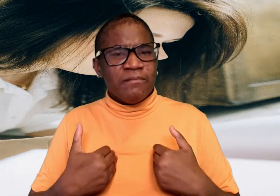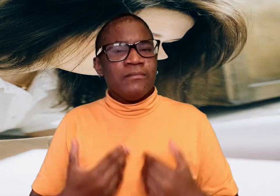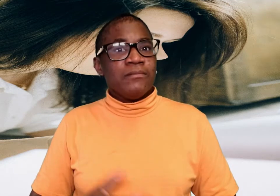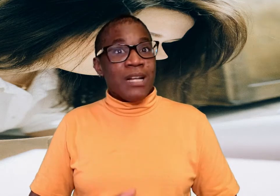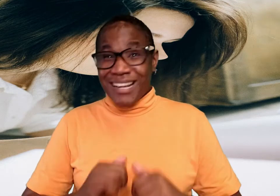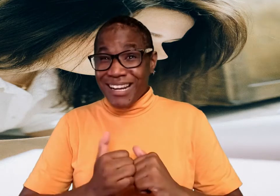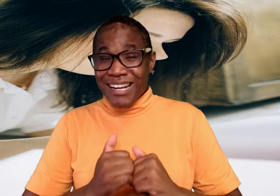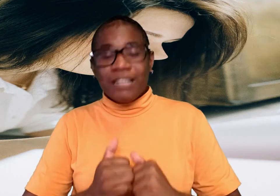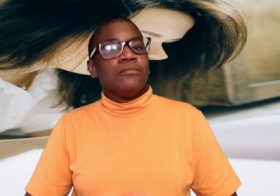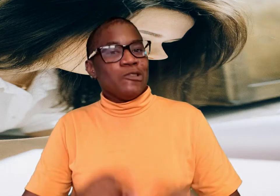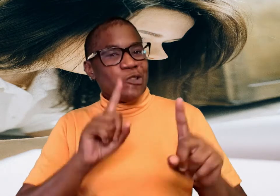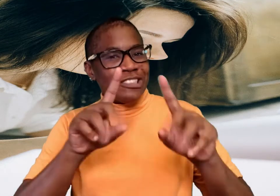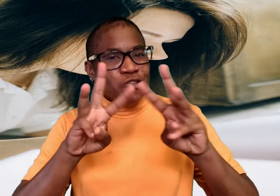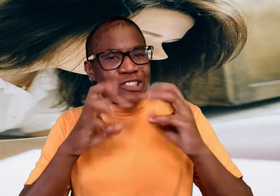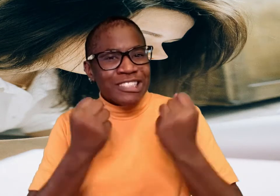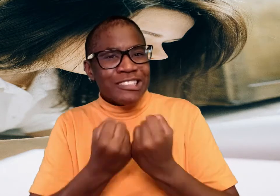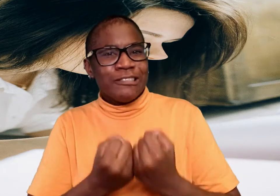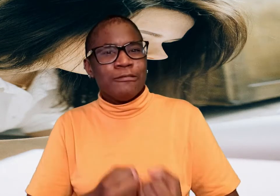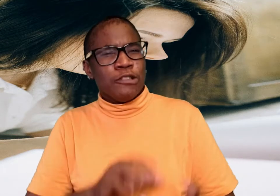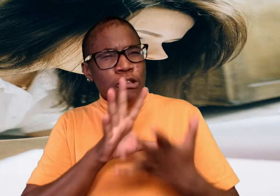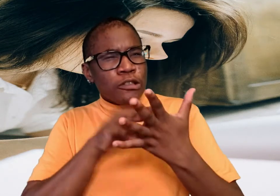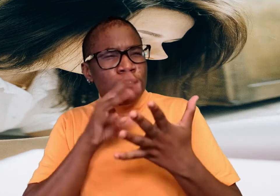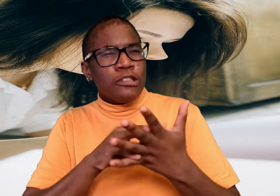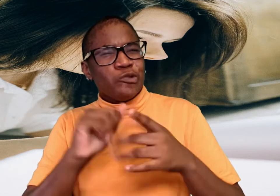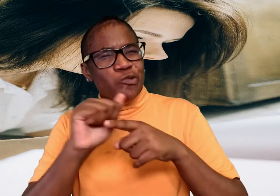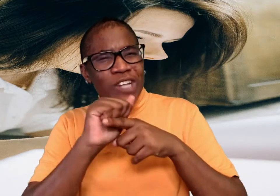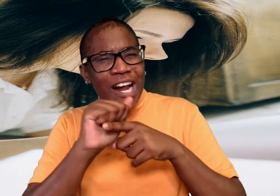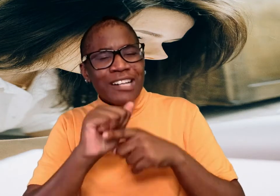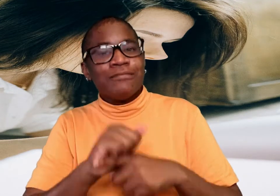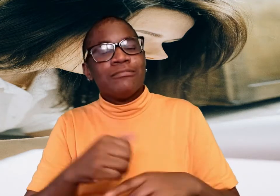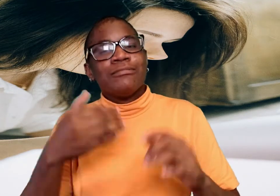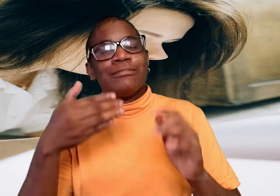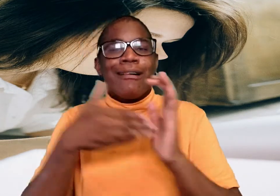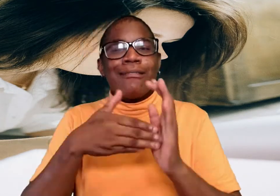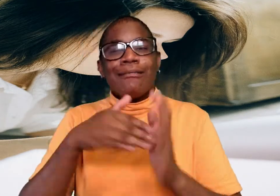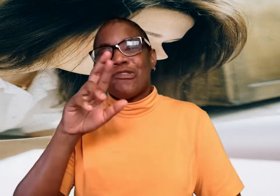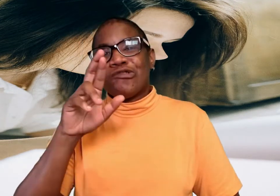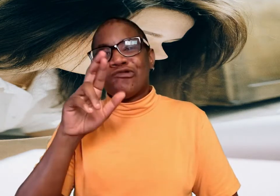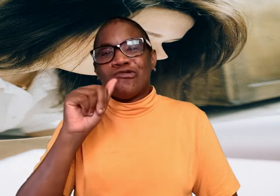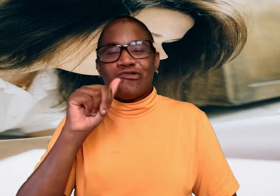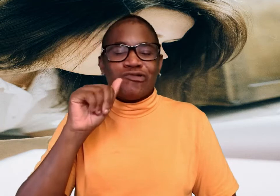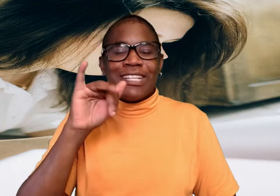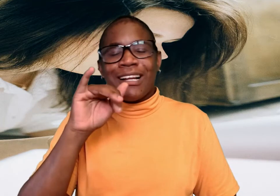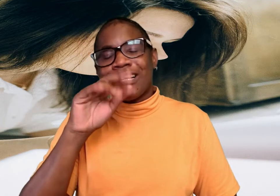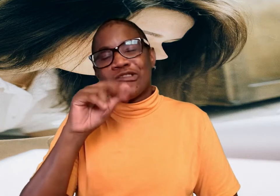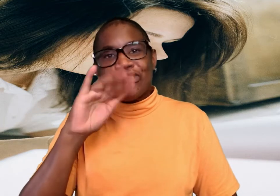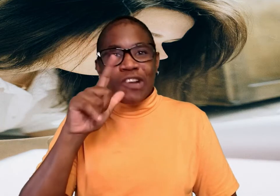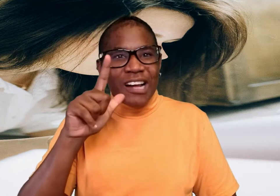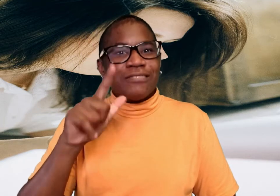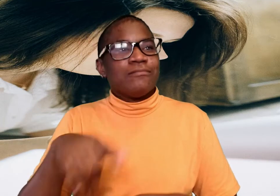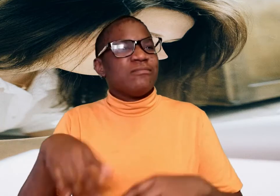To accomplish this, you can attend ongoing anti racism workshops, classes, and training.